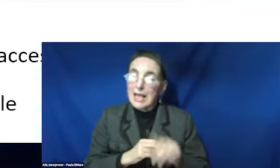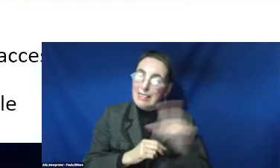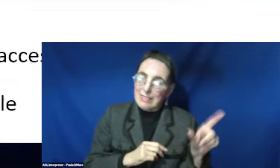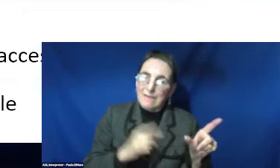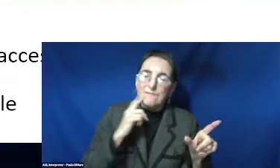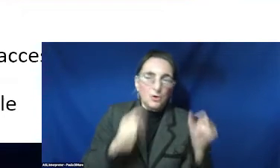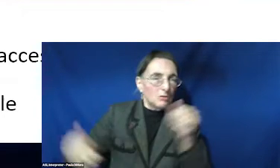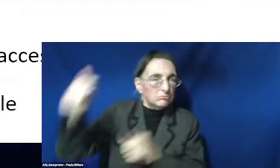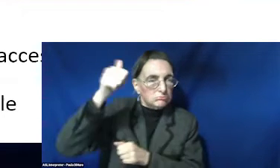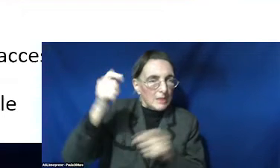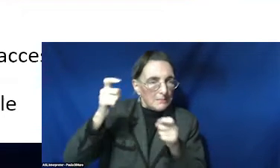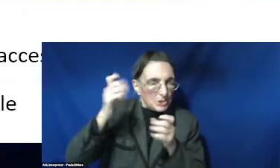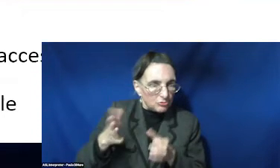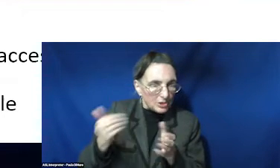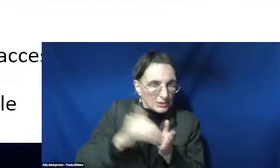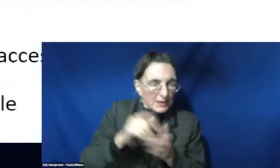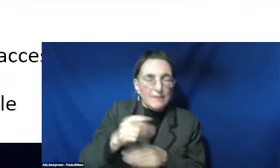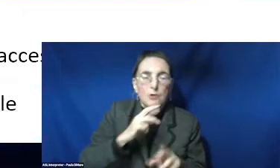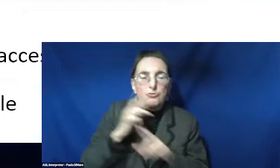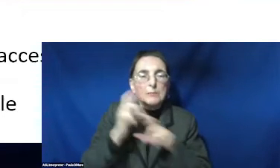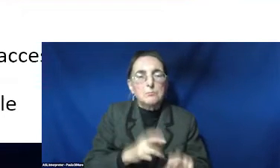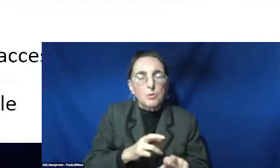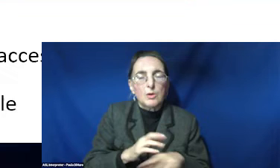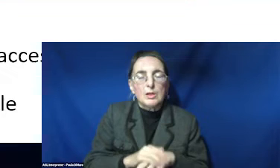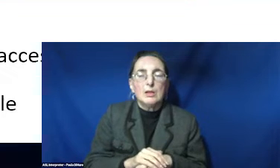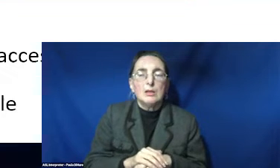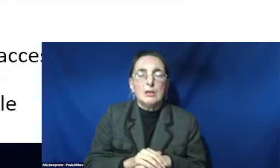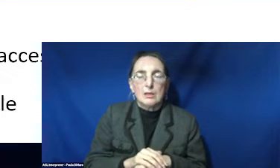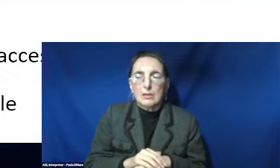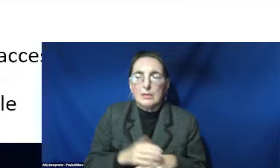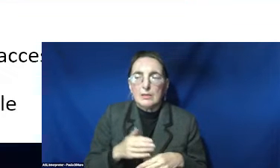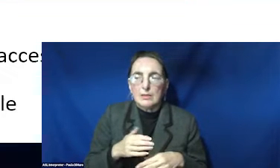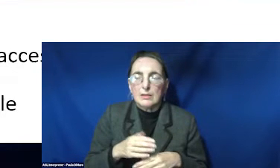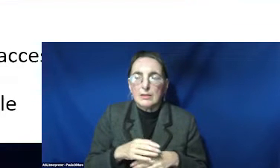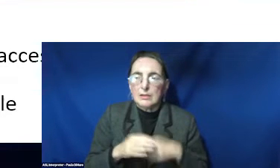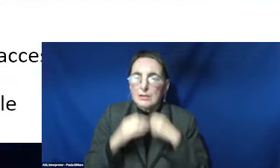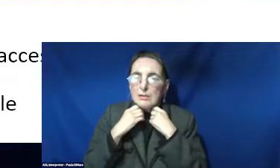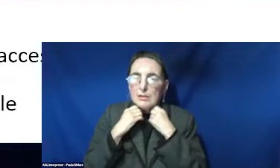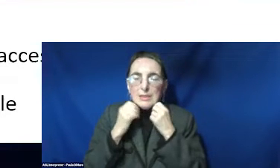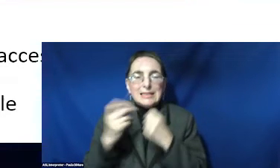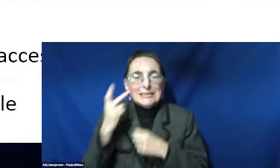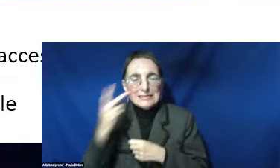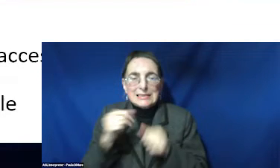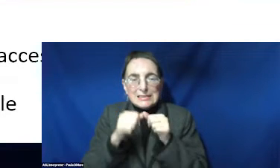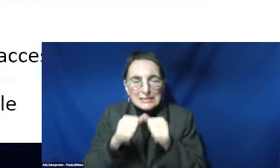This is a report that lets you see continued grant it's very small,